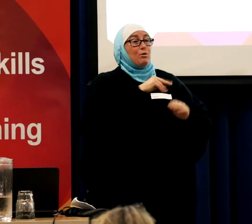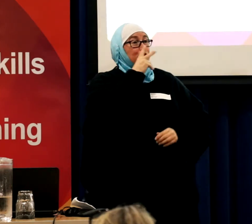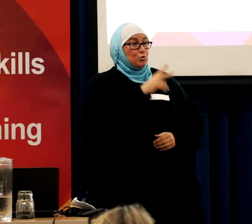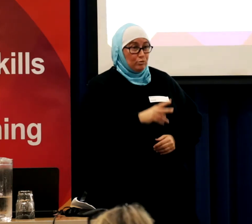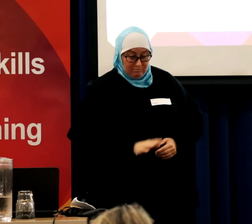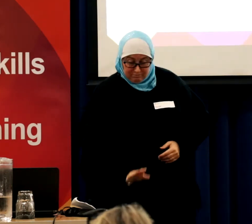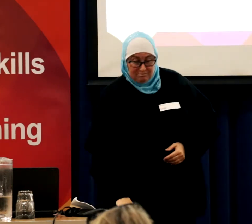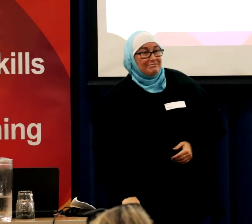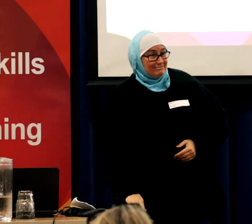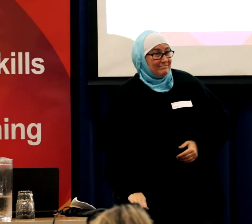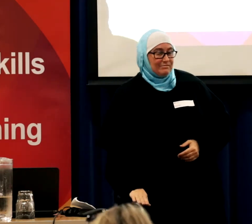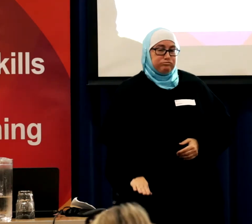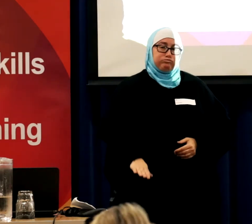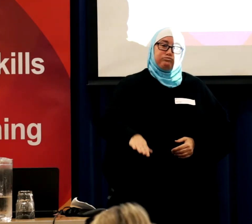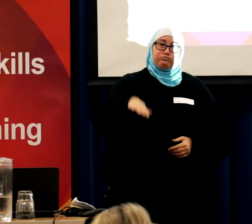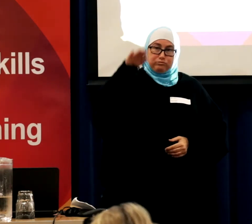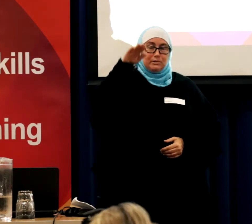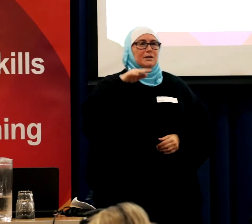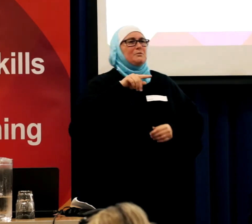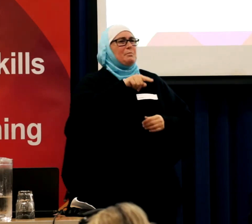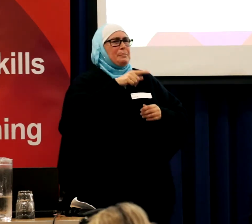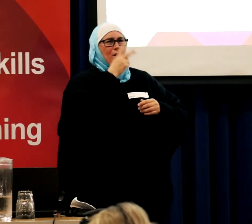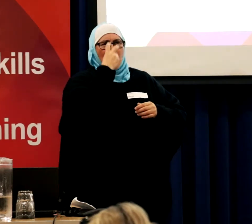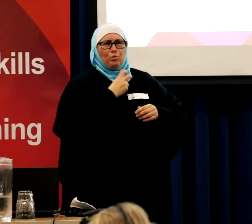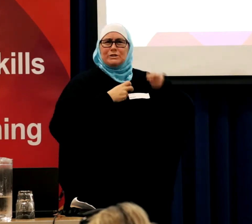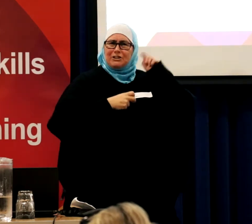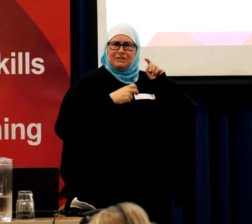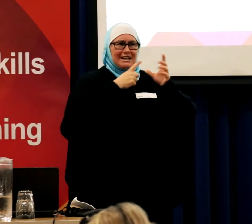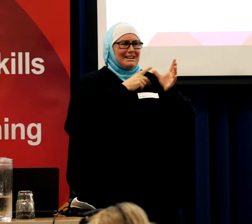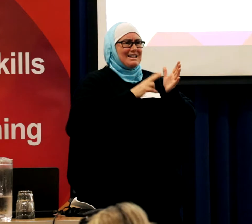On the left-hand side, I wore a hearing aid from the age of 2.